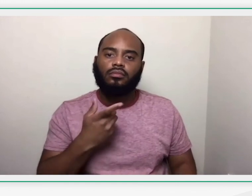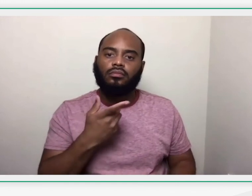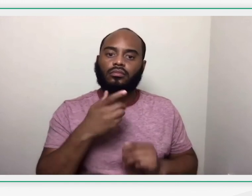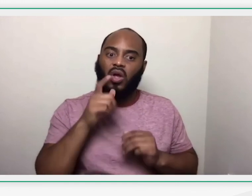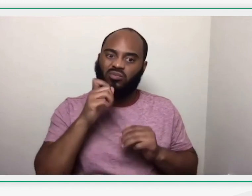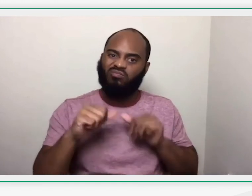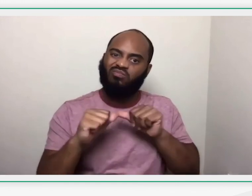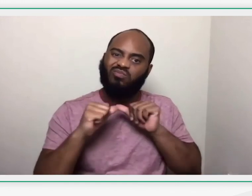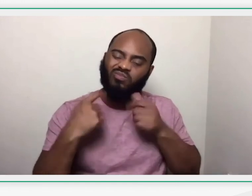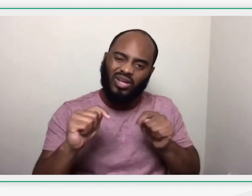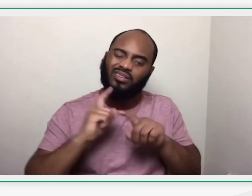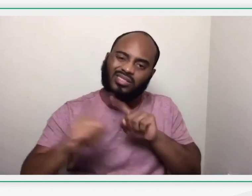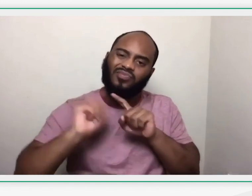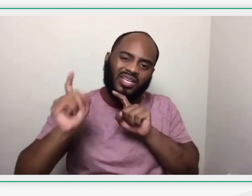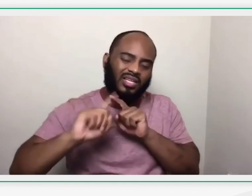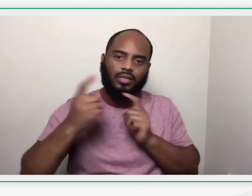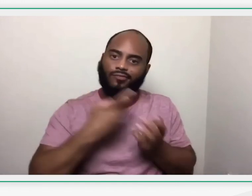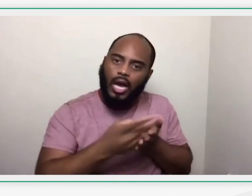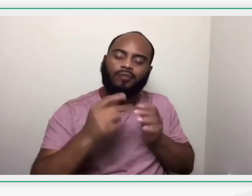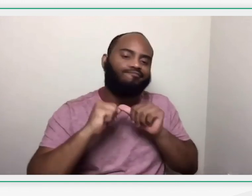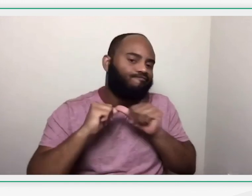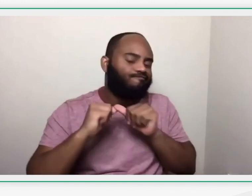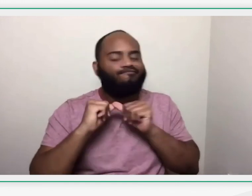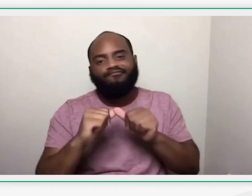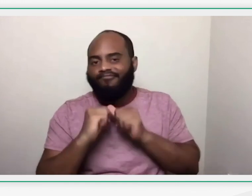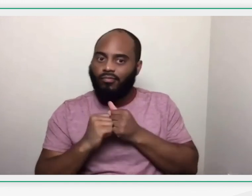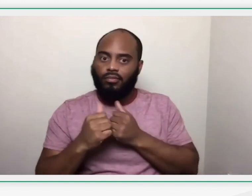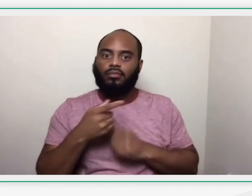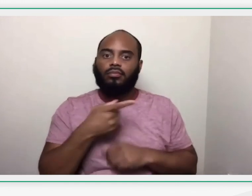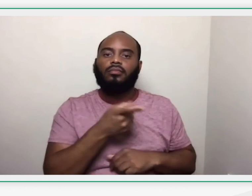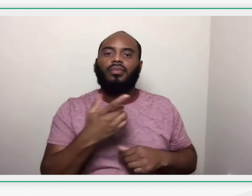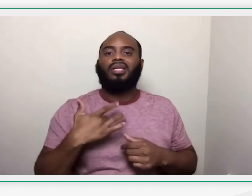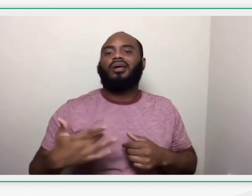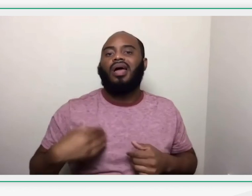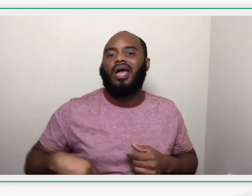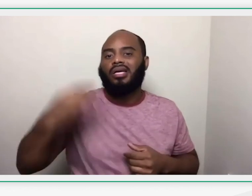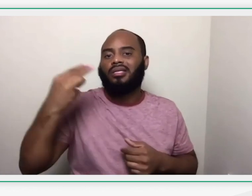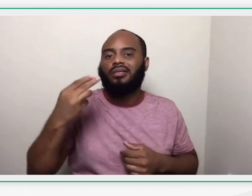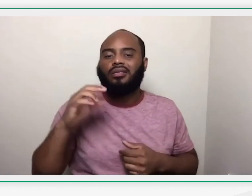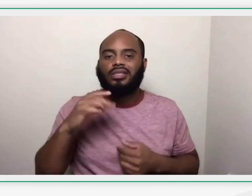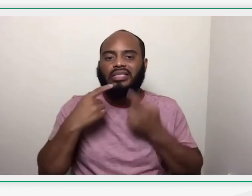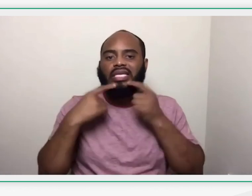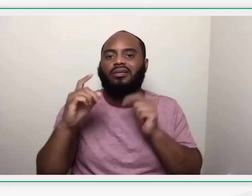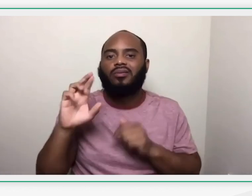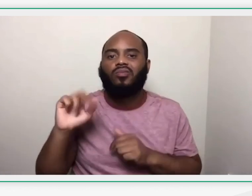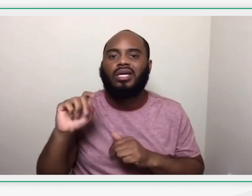This means that you need tenacity or persistence. People that don't look at